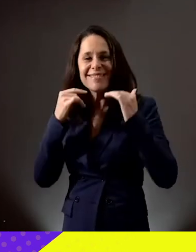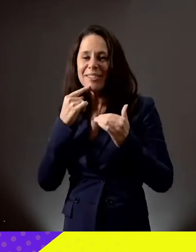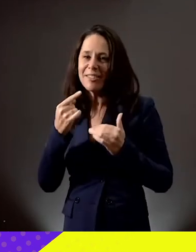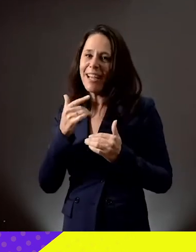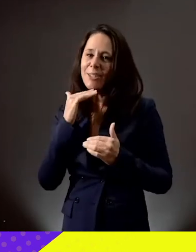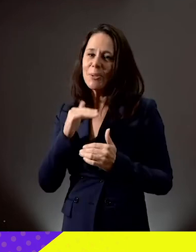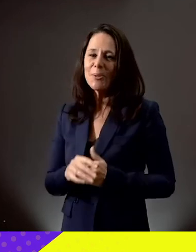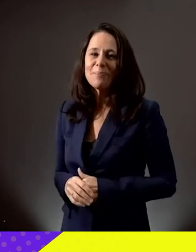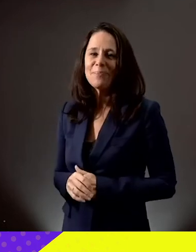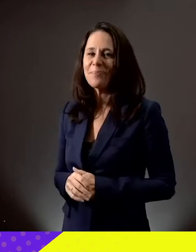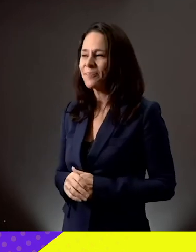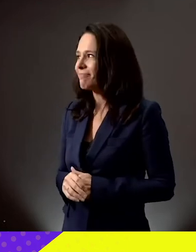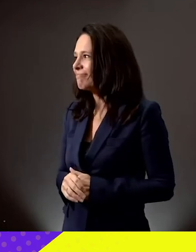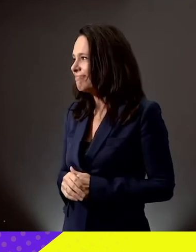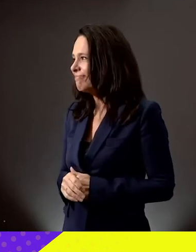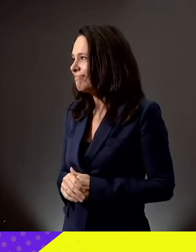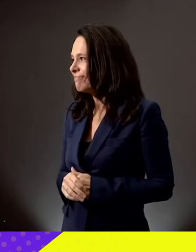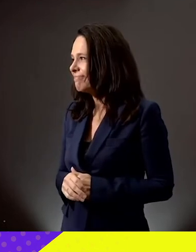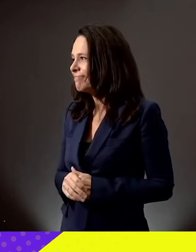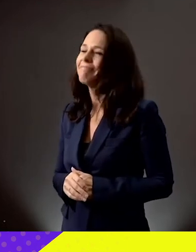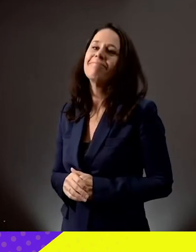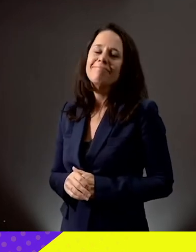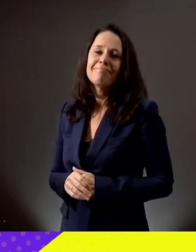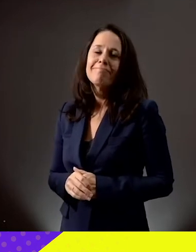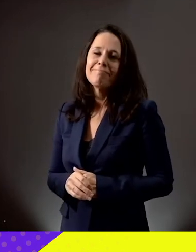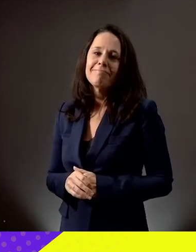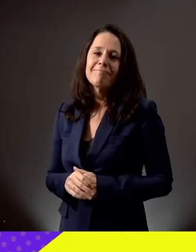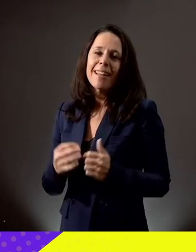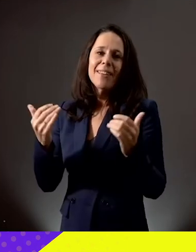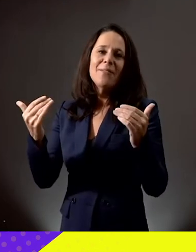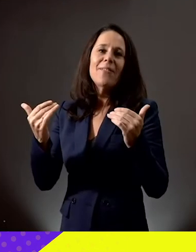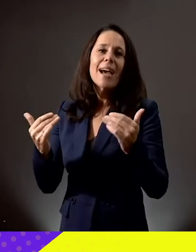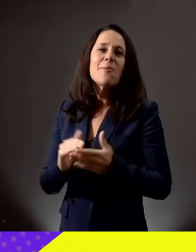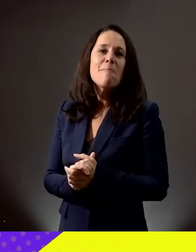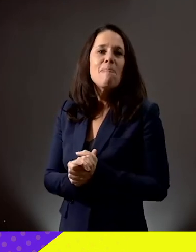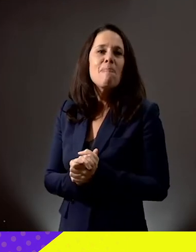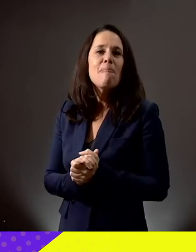This is well-deserved, of course. So why did you need to take this initiative?